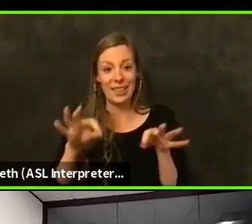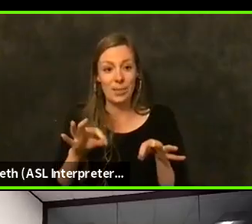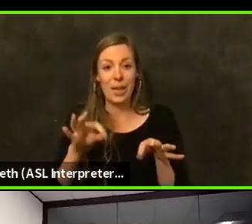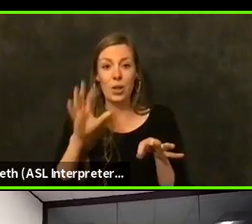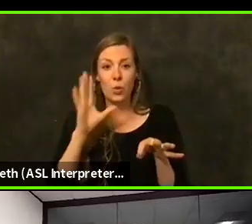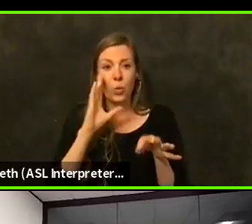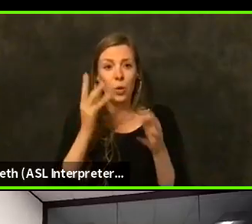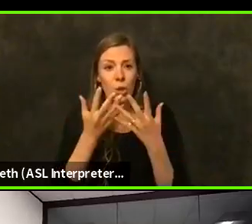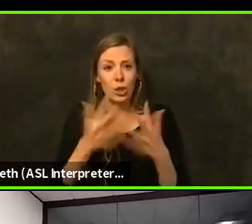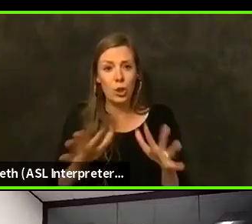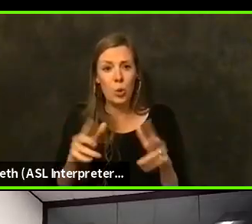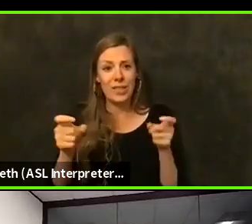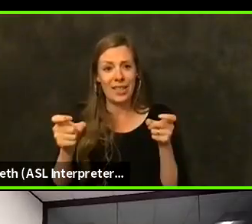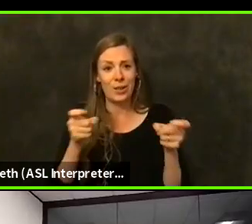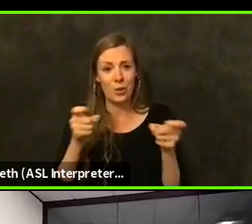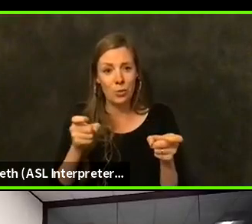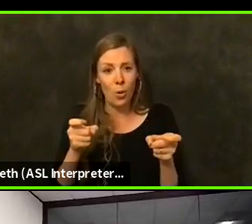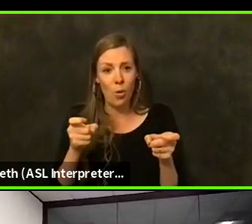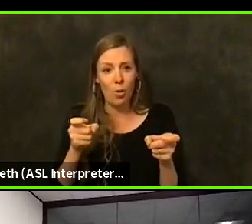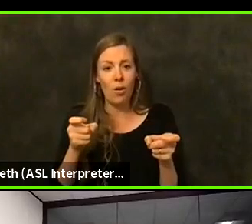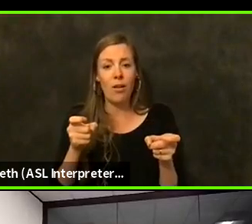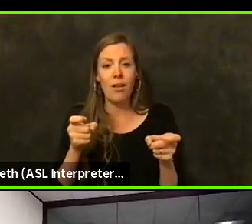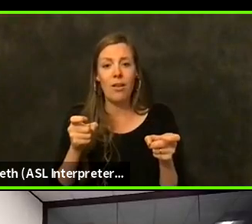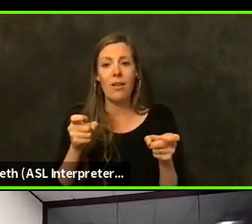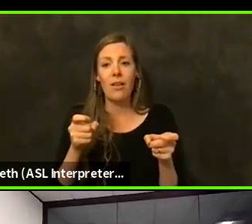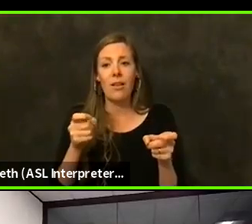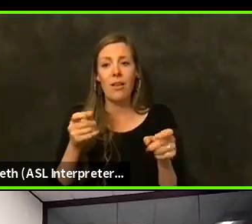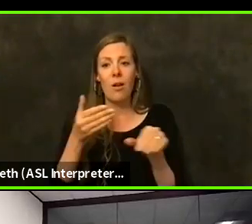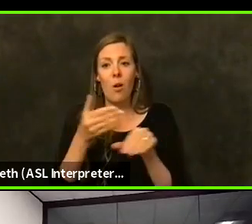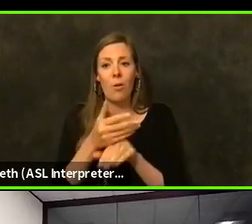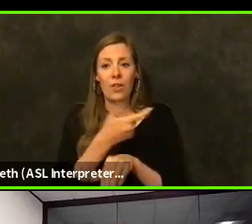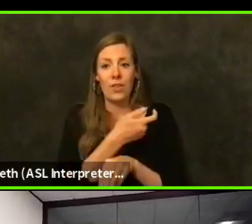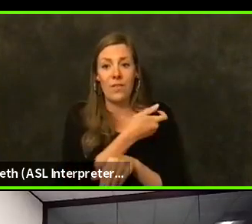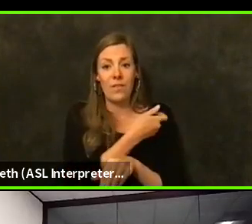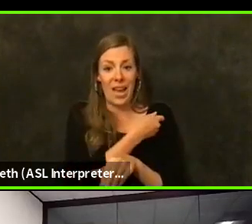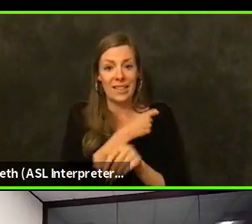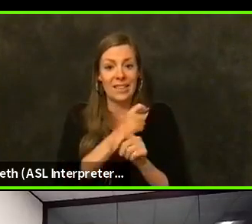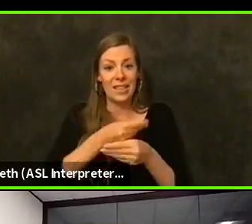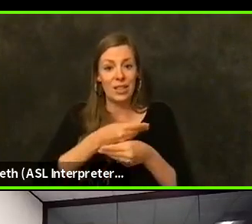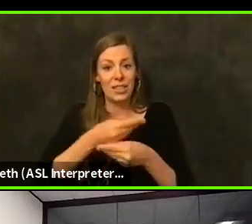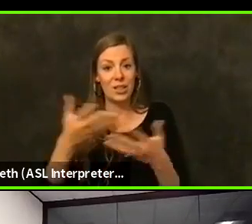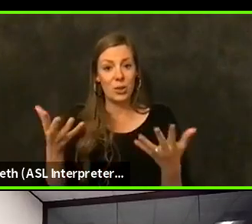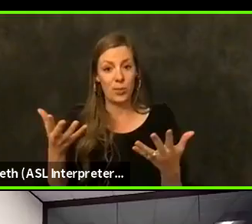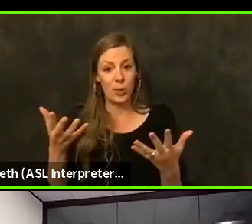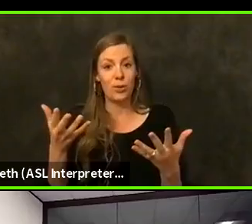control over the vaccine distribution and allocation process.